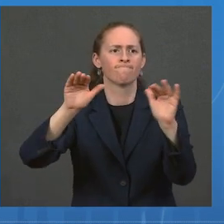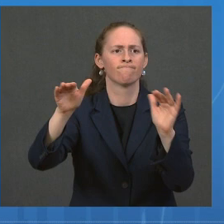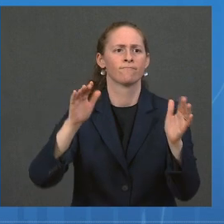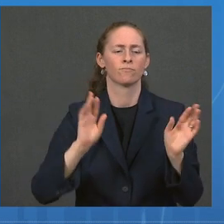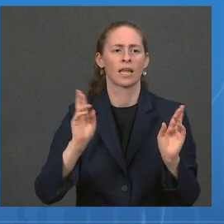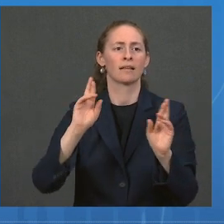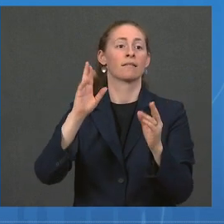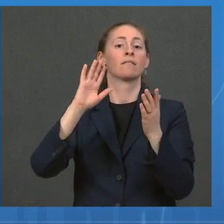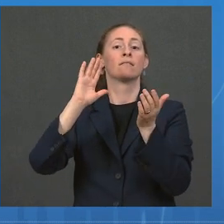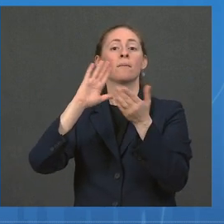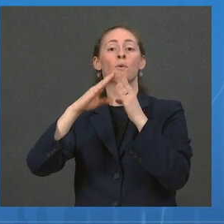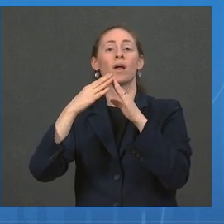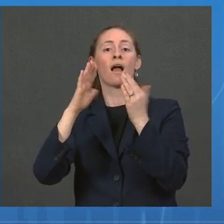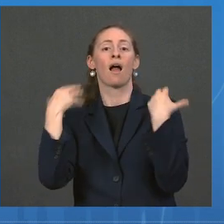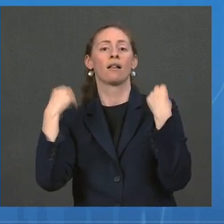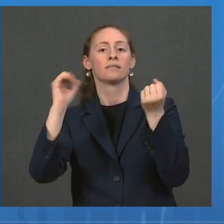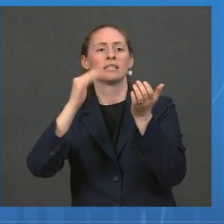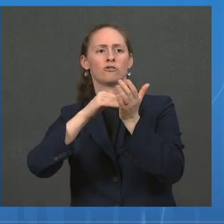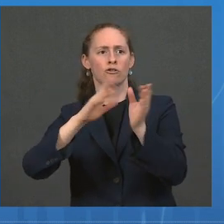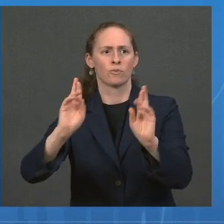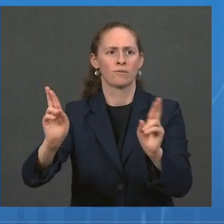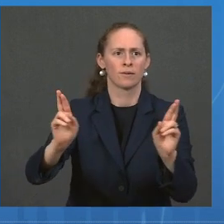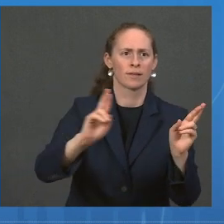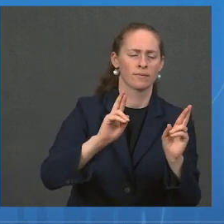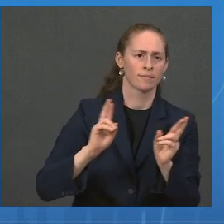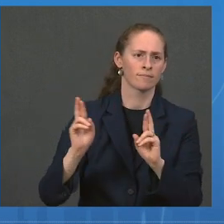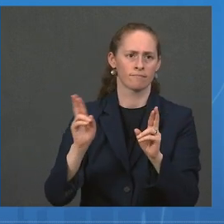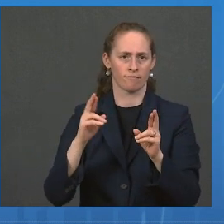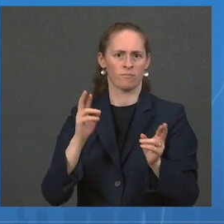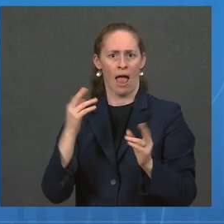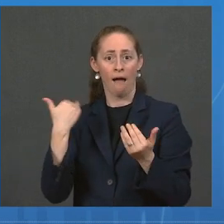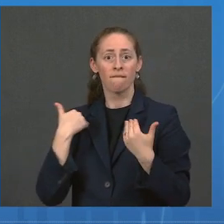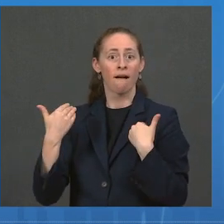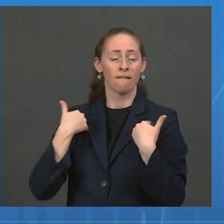ready to receive supply and have scheduling systems in place.